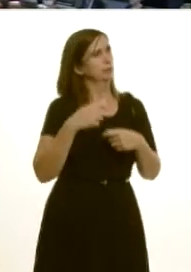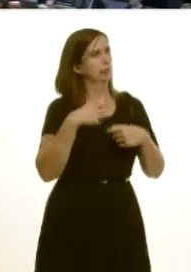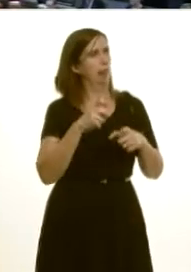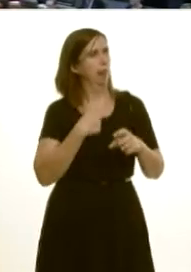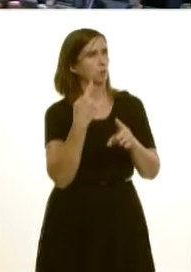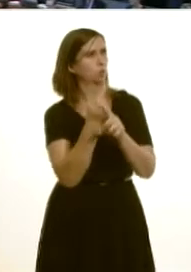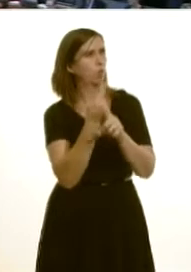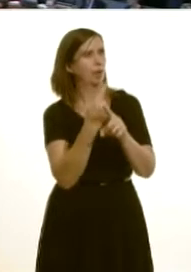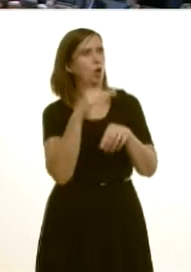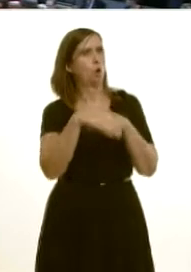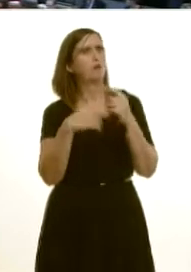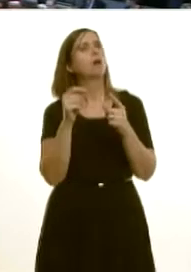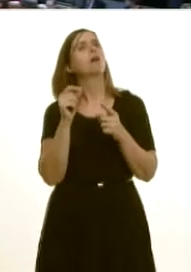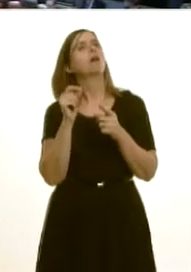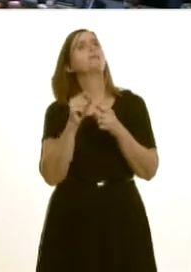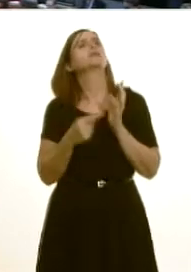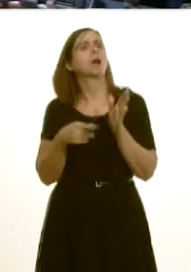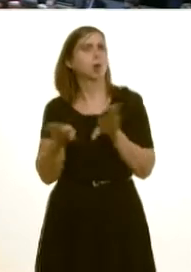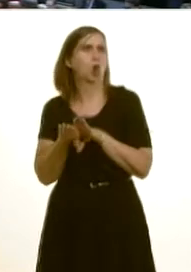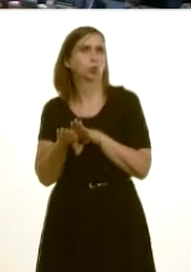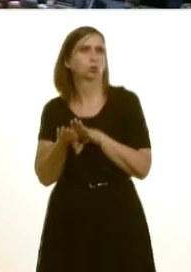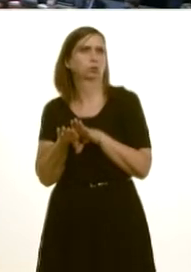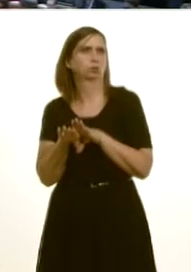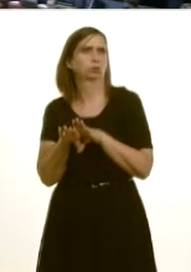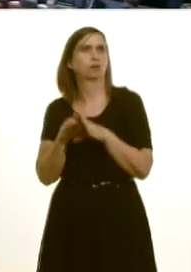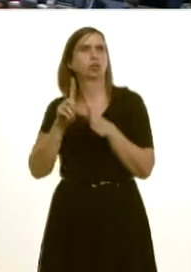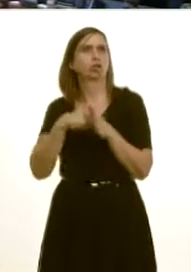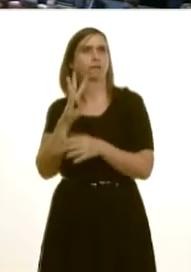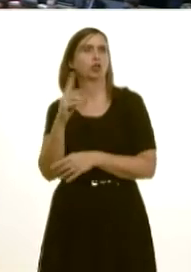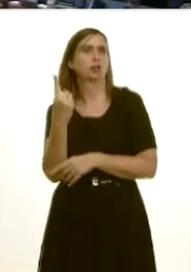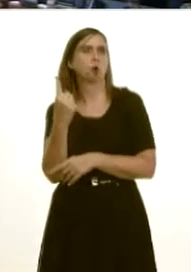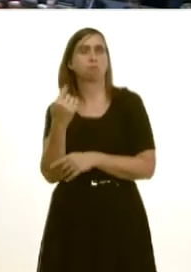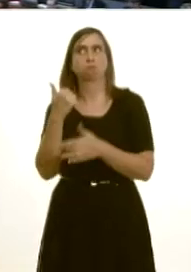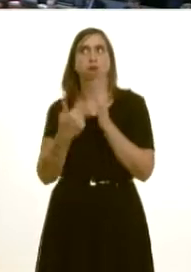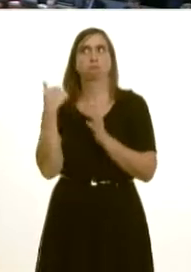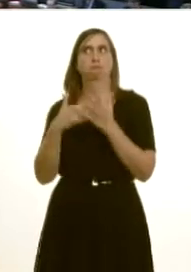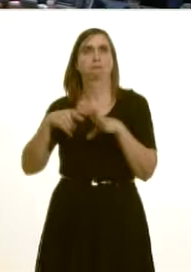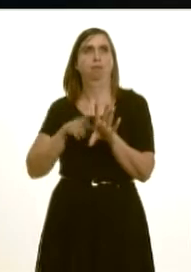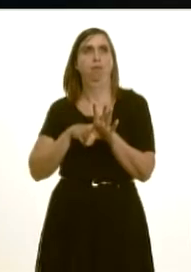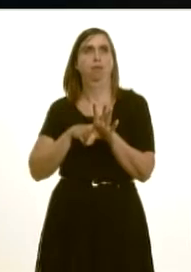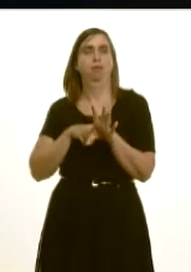the part-time closure of junction 41, back in May of this year I received a petition